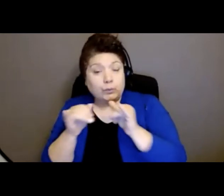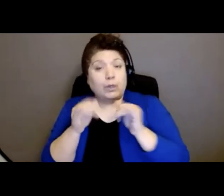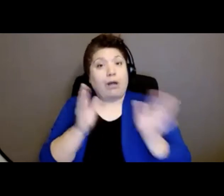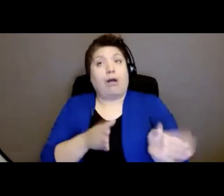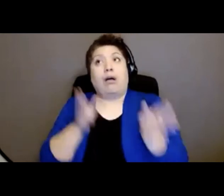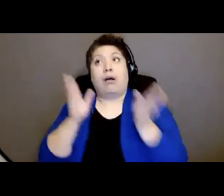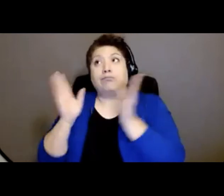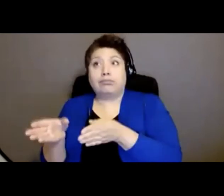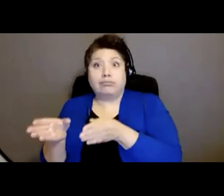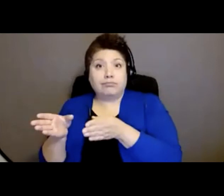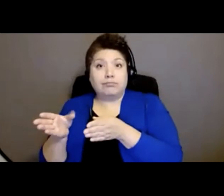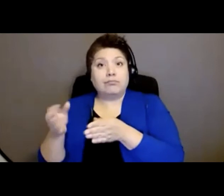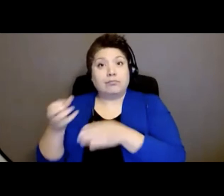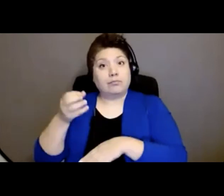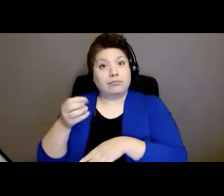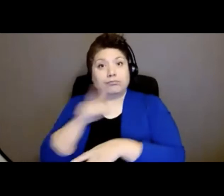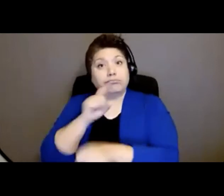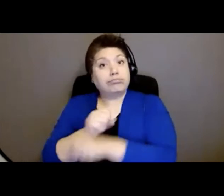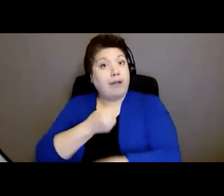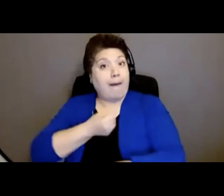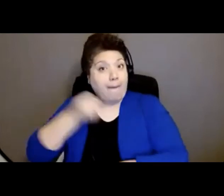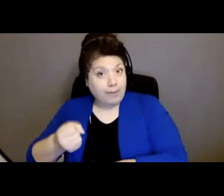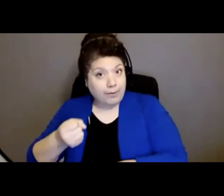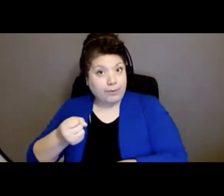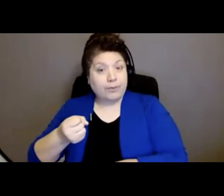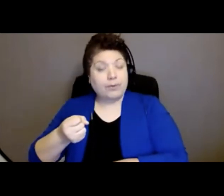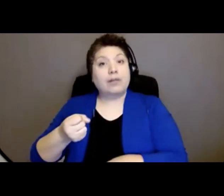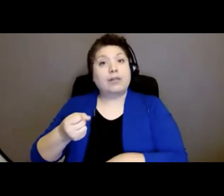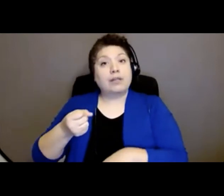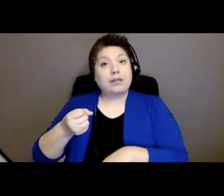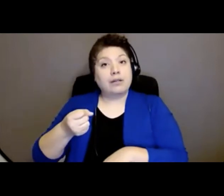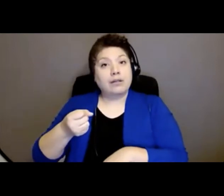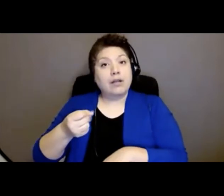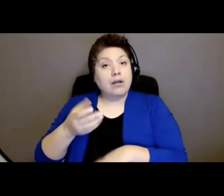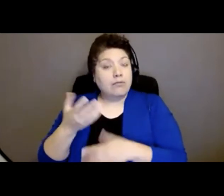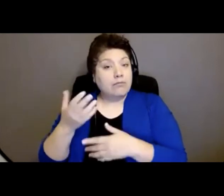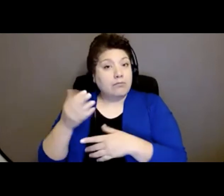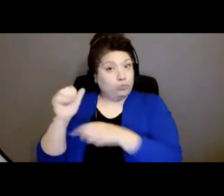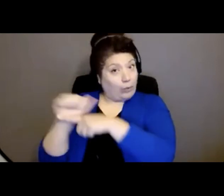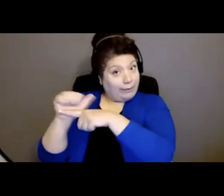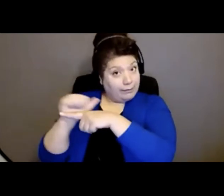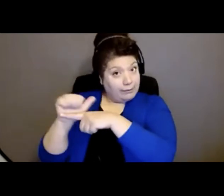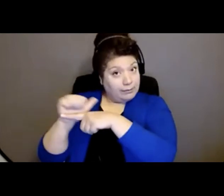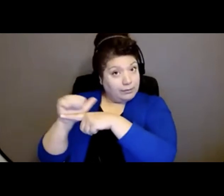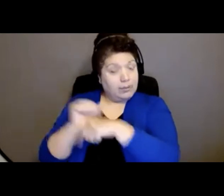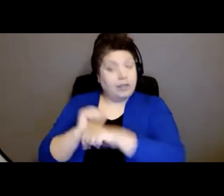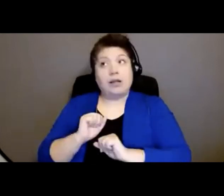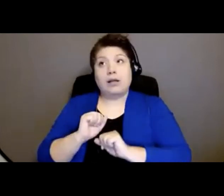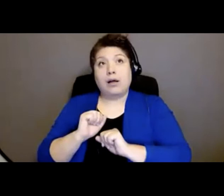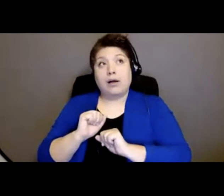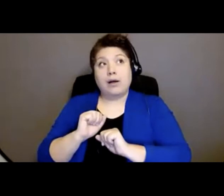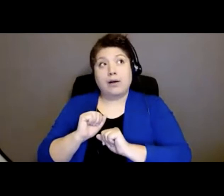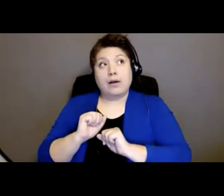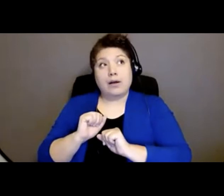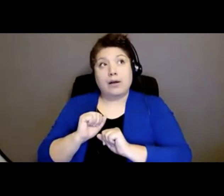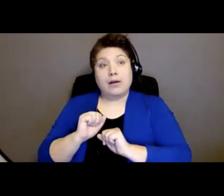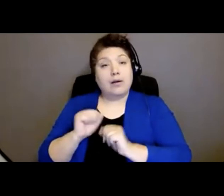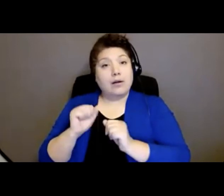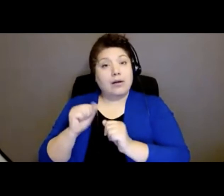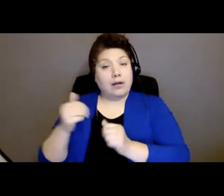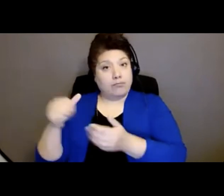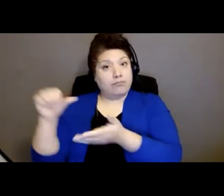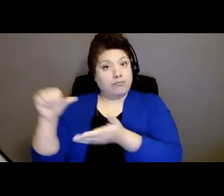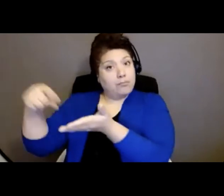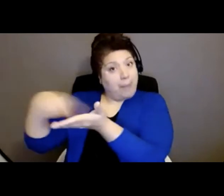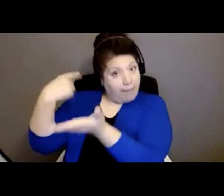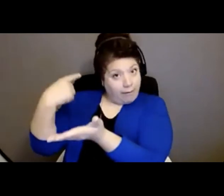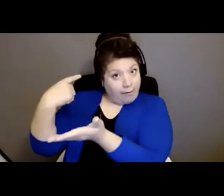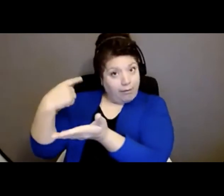AND THE HIRING PROCESS. TO JOB TRAINING, TO PAY, TO BENEFITS,